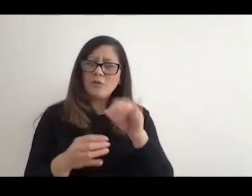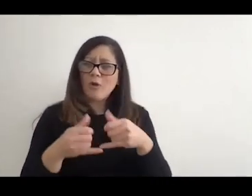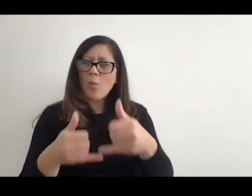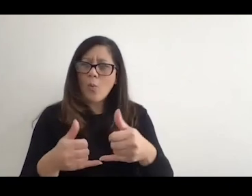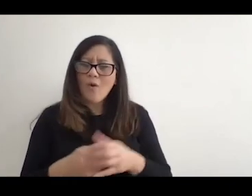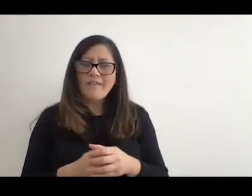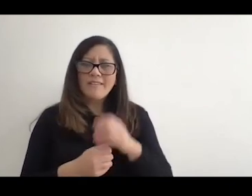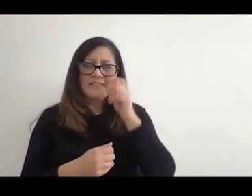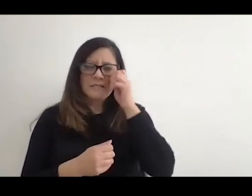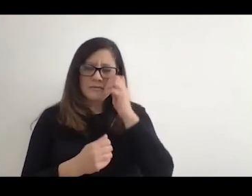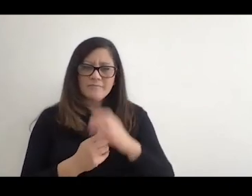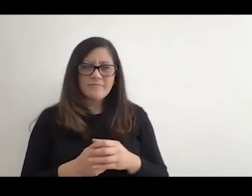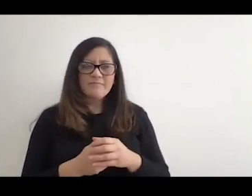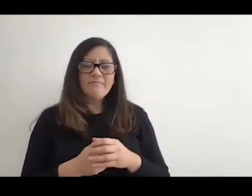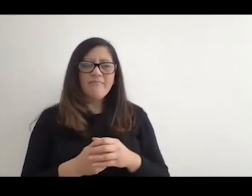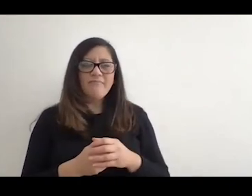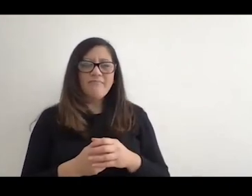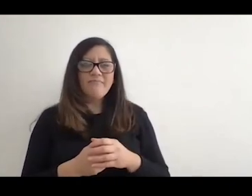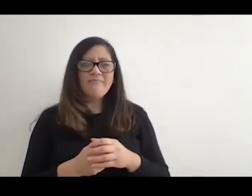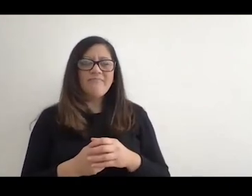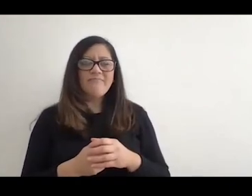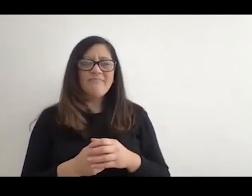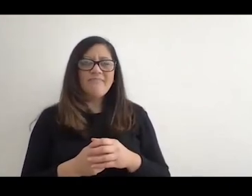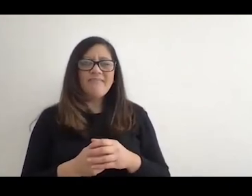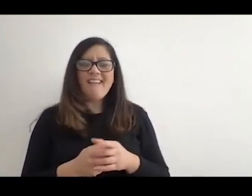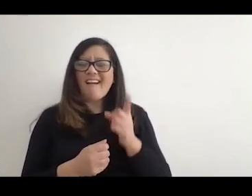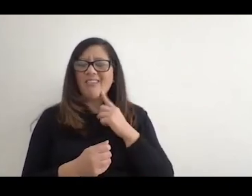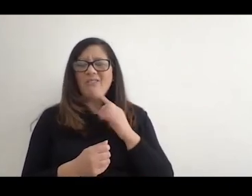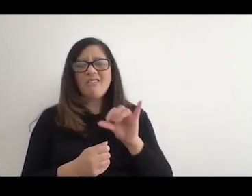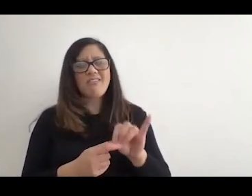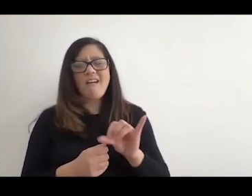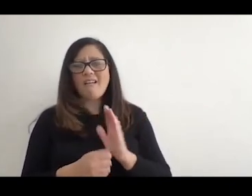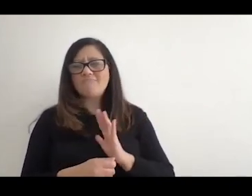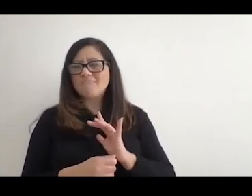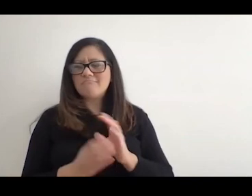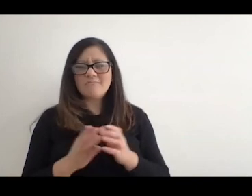And this was the next week and I just thought this would just be so much